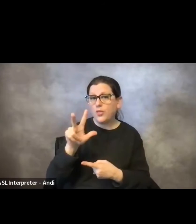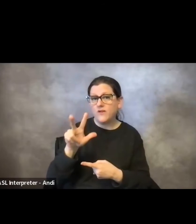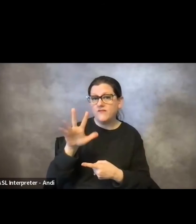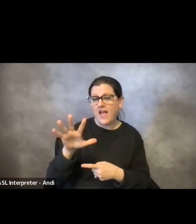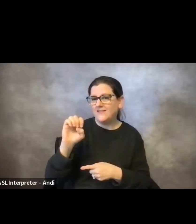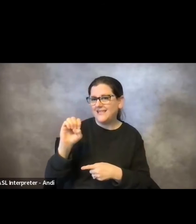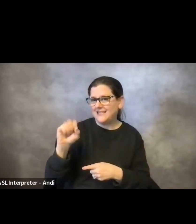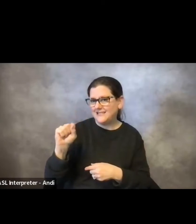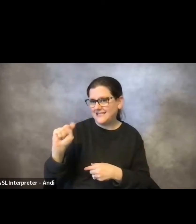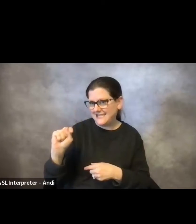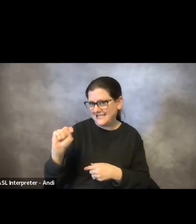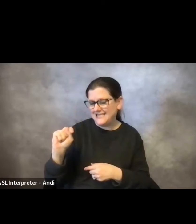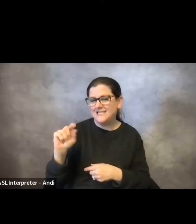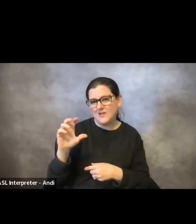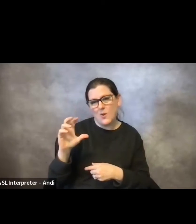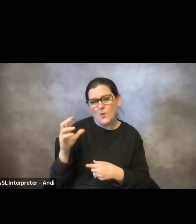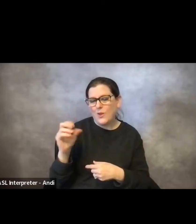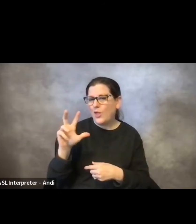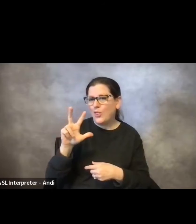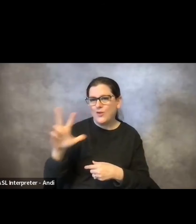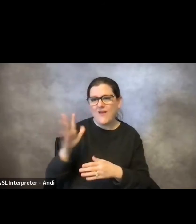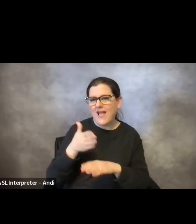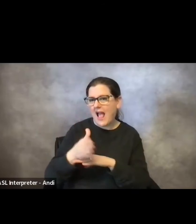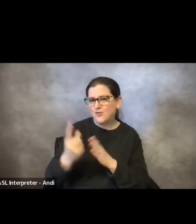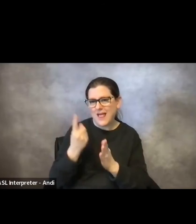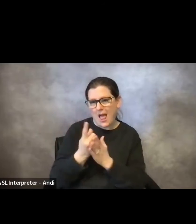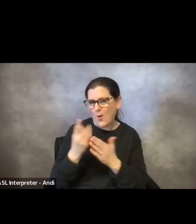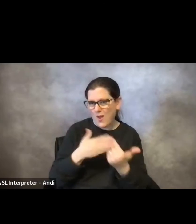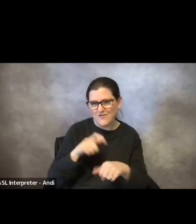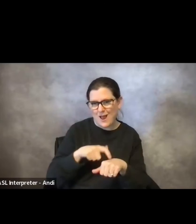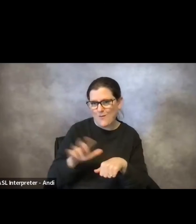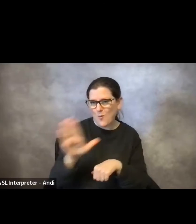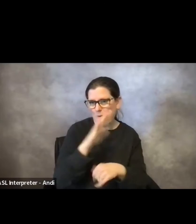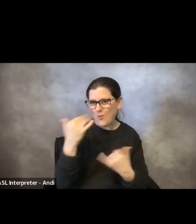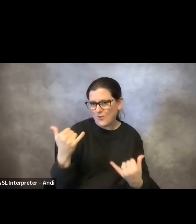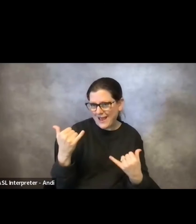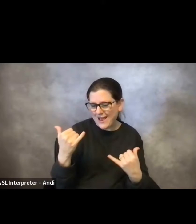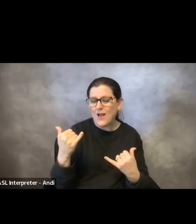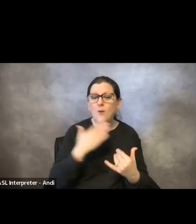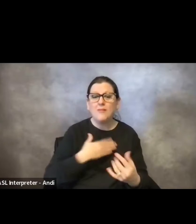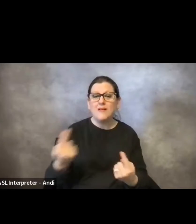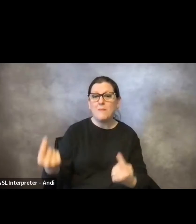35 minutes after the hour, whatever your hour is currently. So please come back at 25